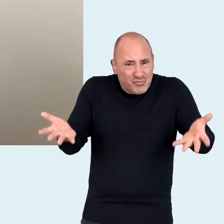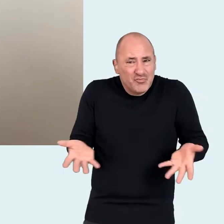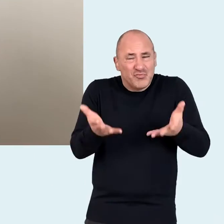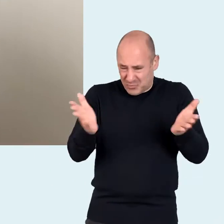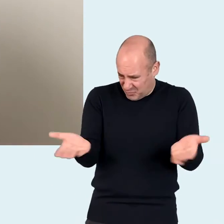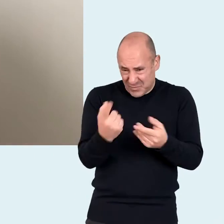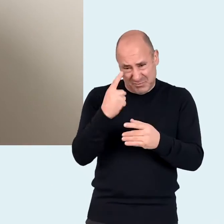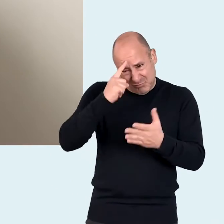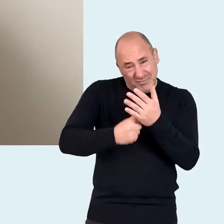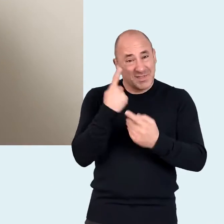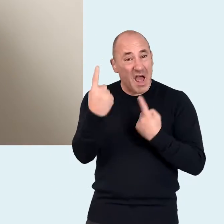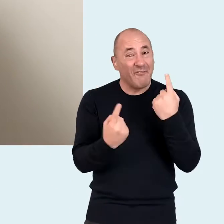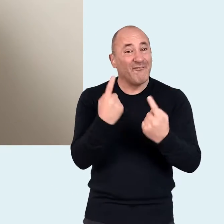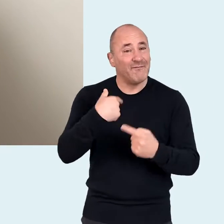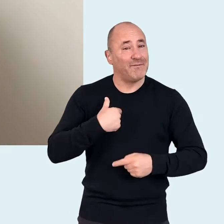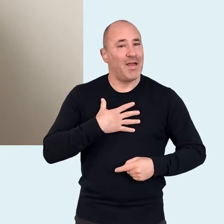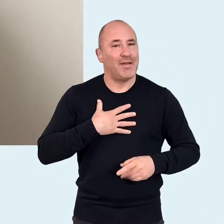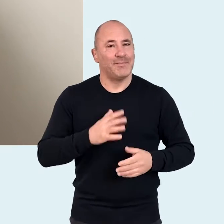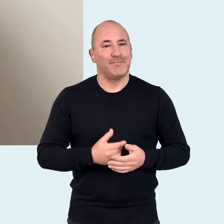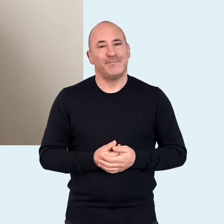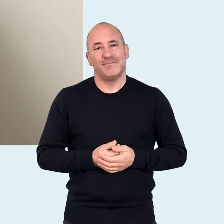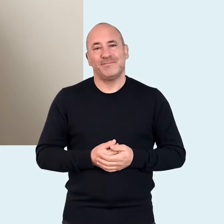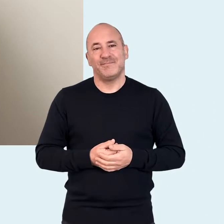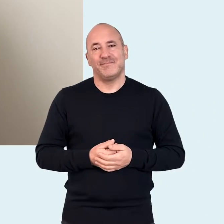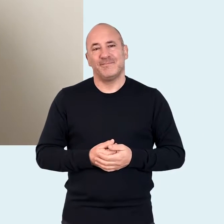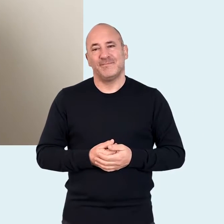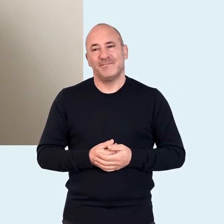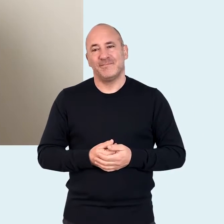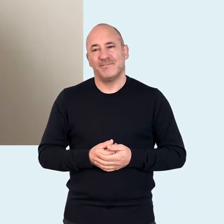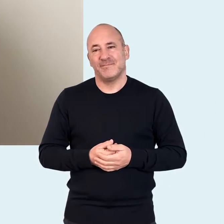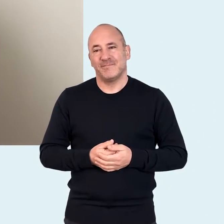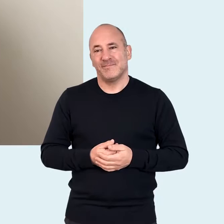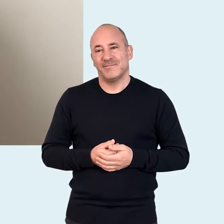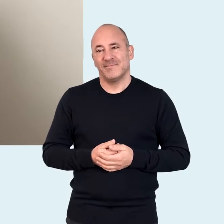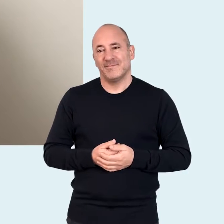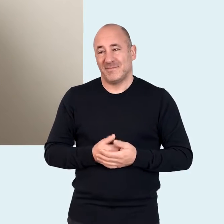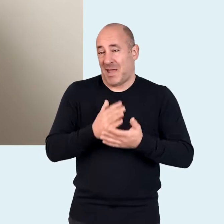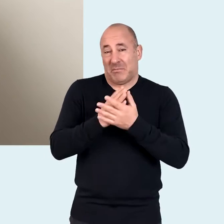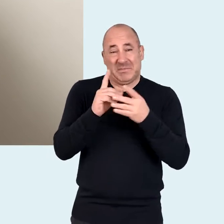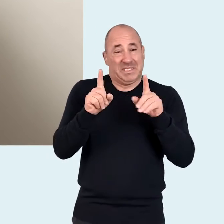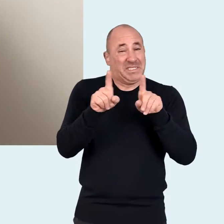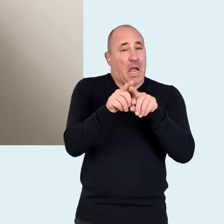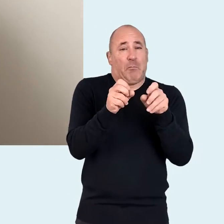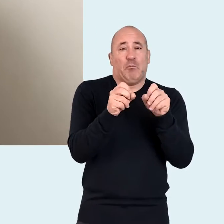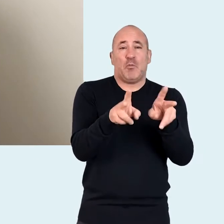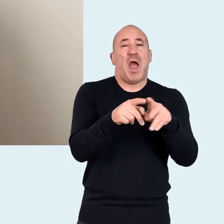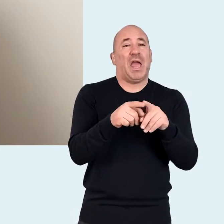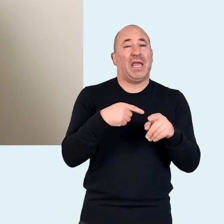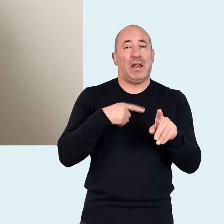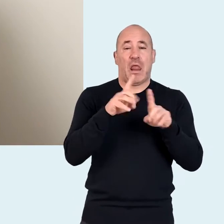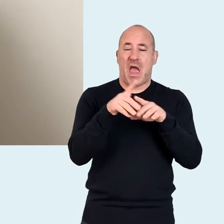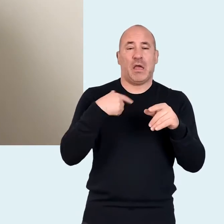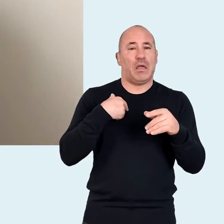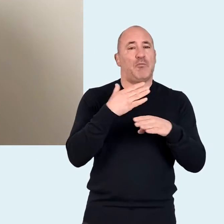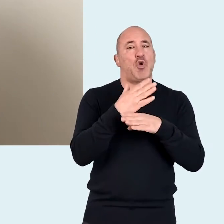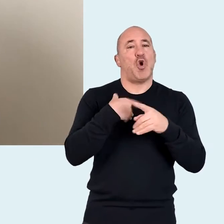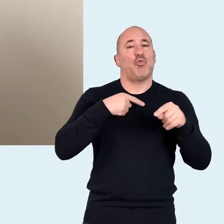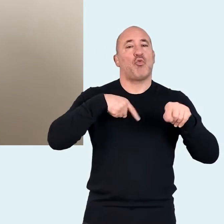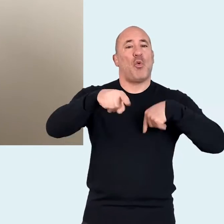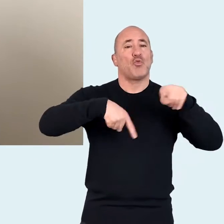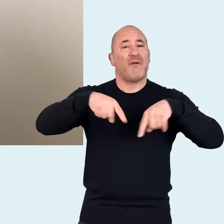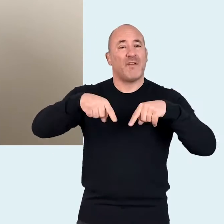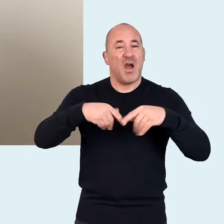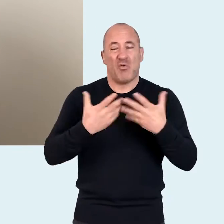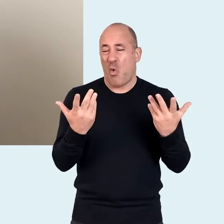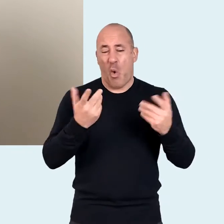where dancers take ownership and feel empowered. Essentially the same approach I'd have if